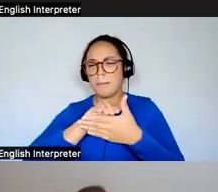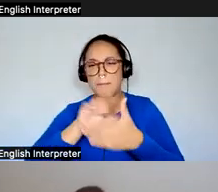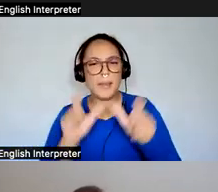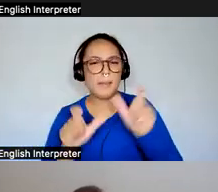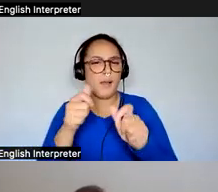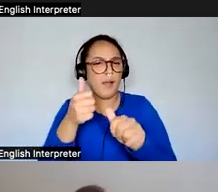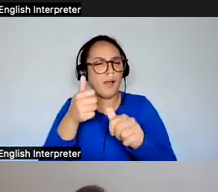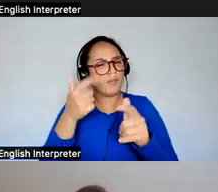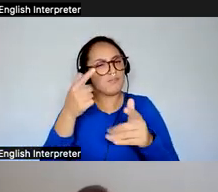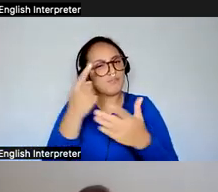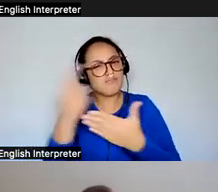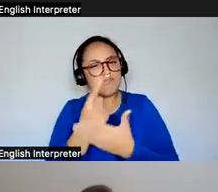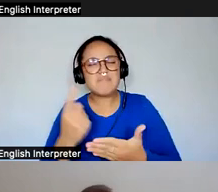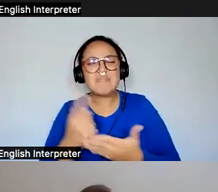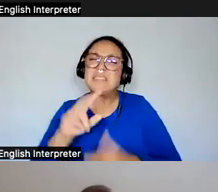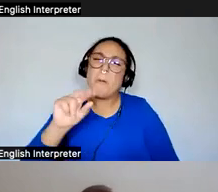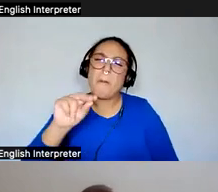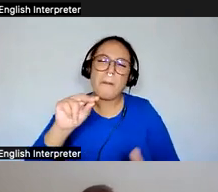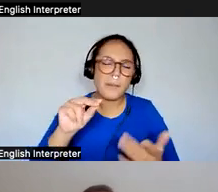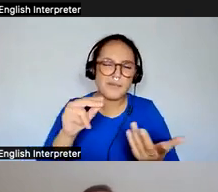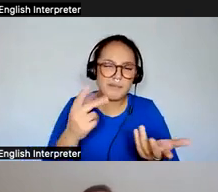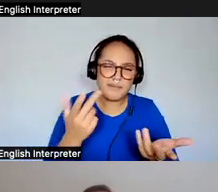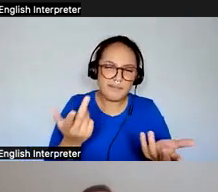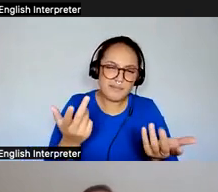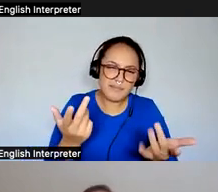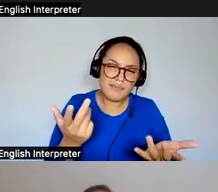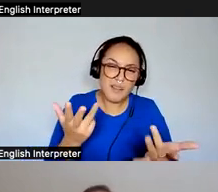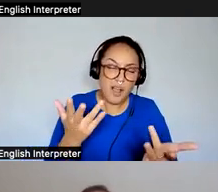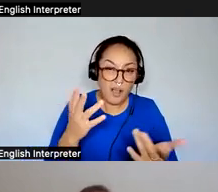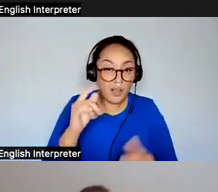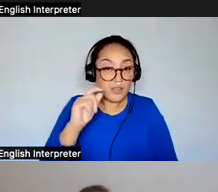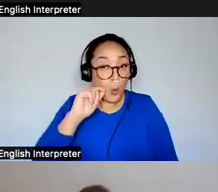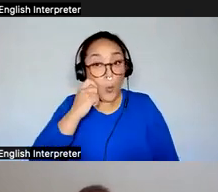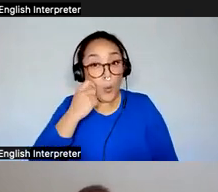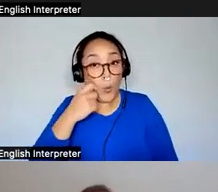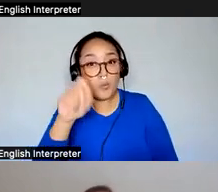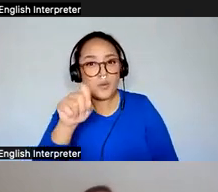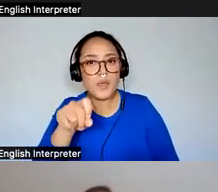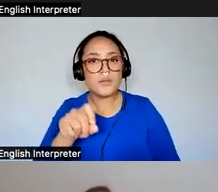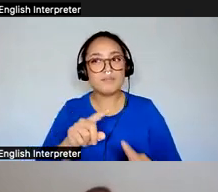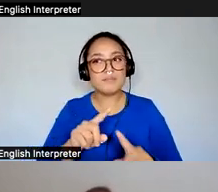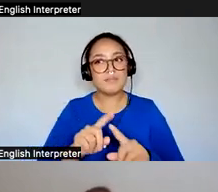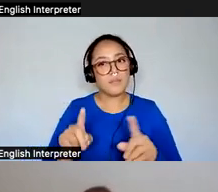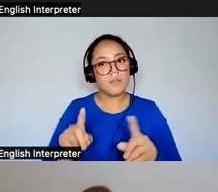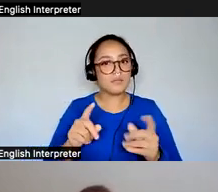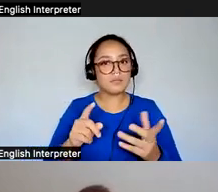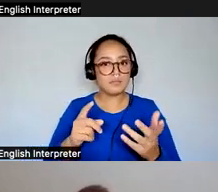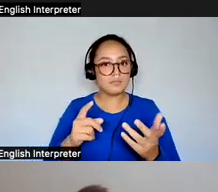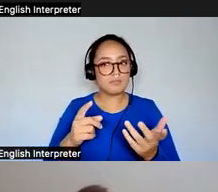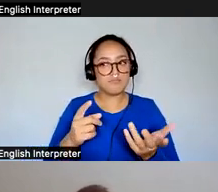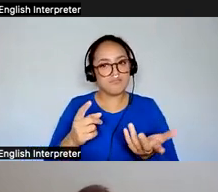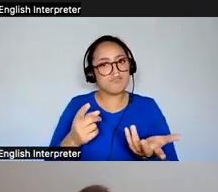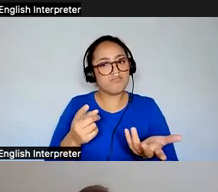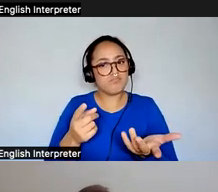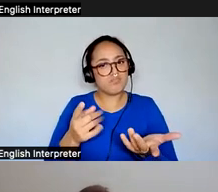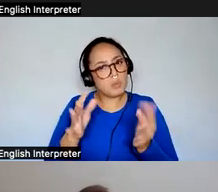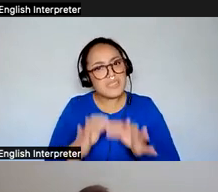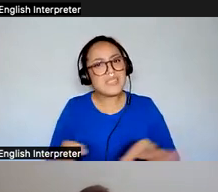But it's not, you know, the kind of like whatever works and what has meaning and value for you